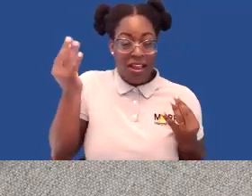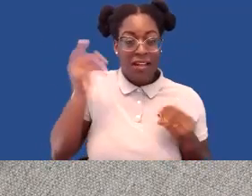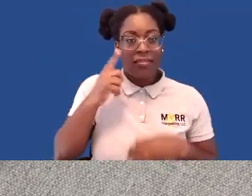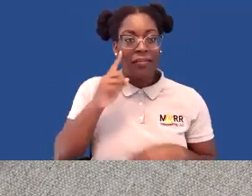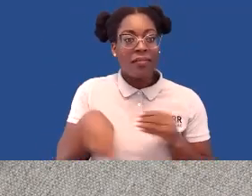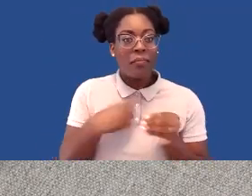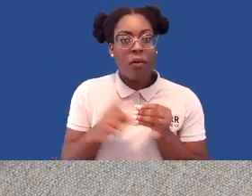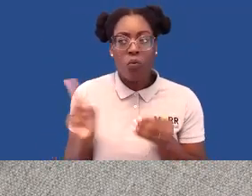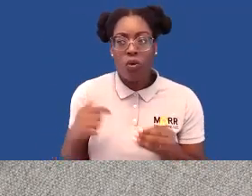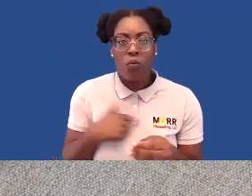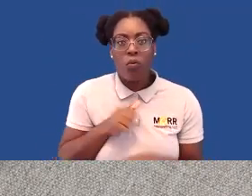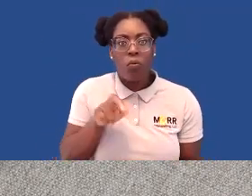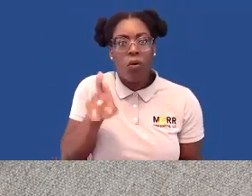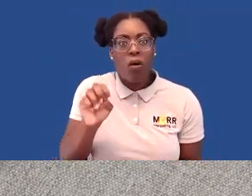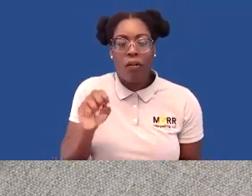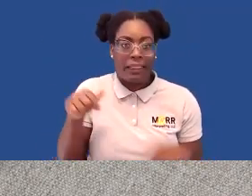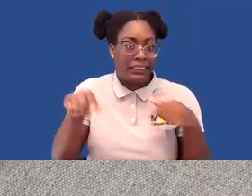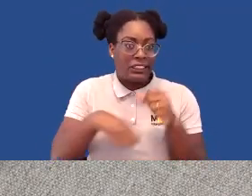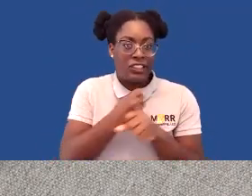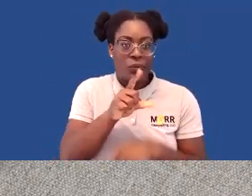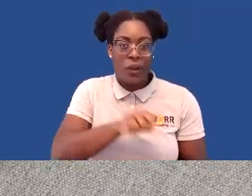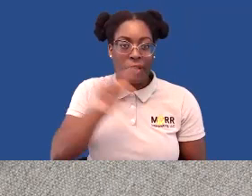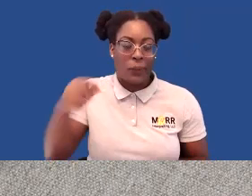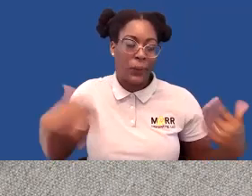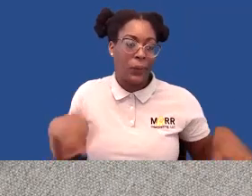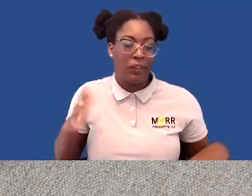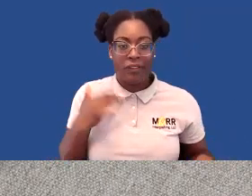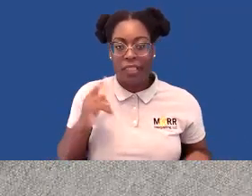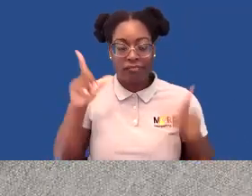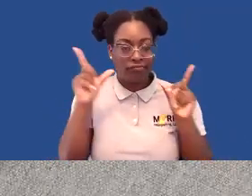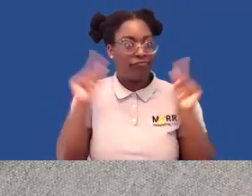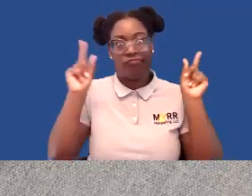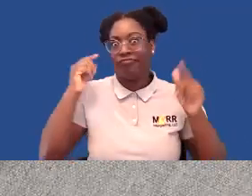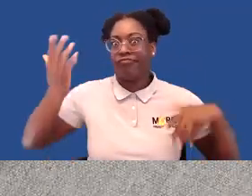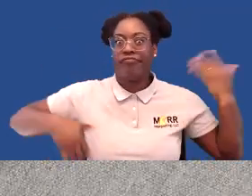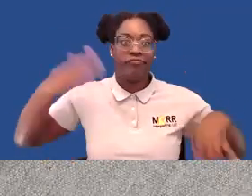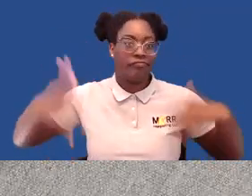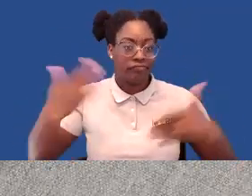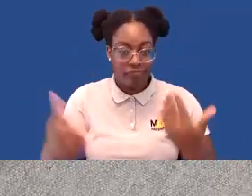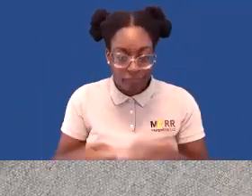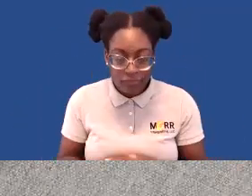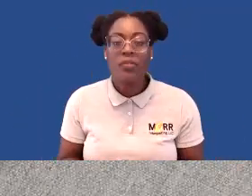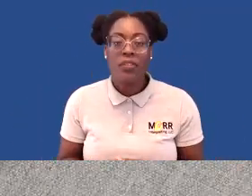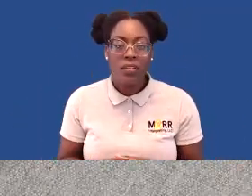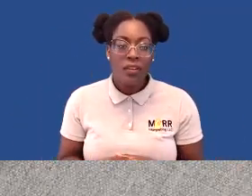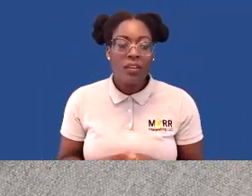And to recognize whether you just moved your whole program online in the wake of a global pandemic,